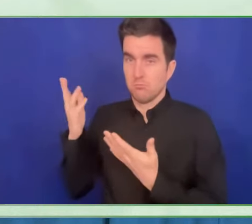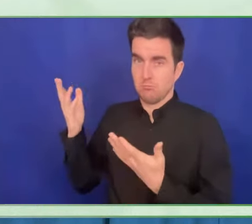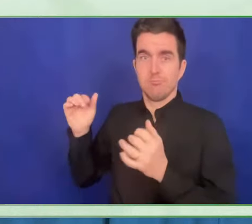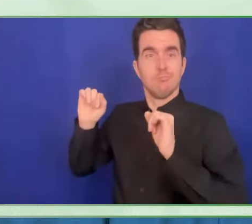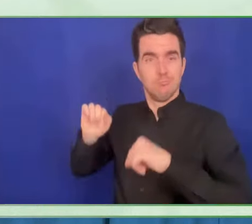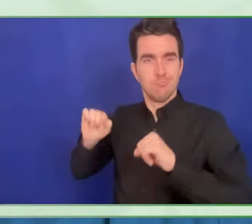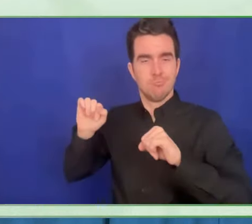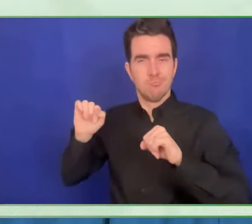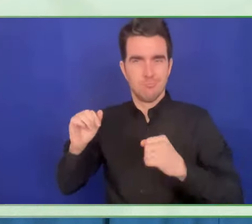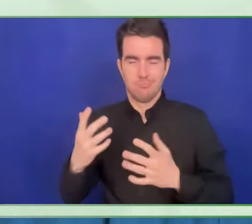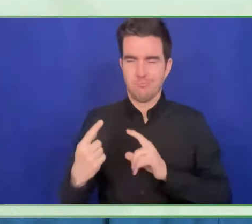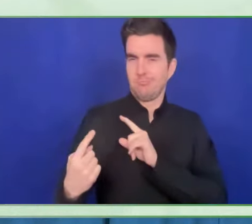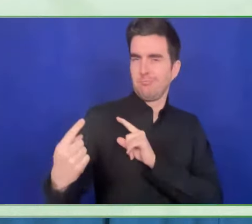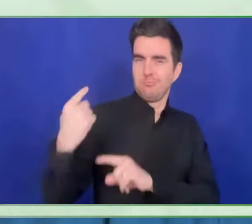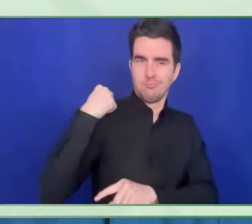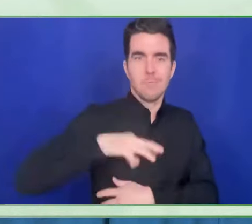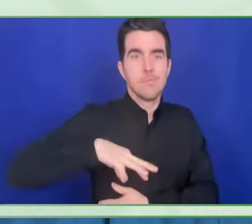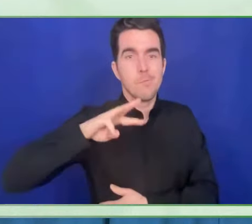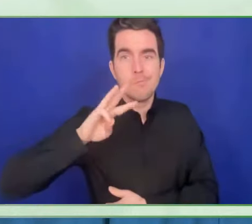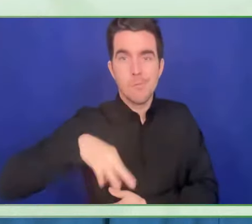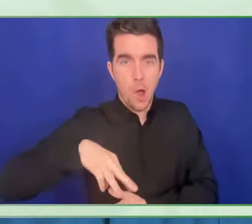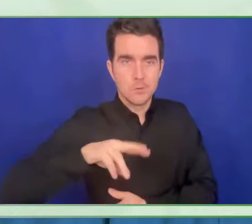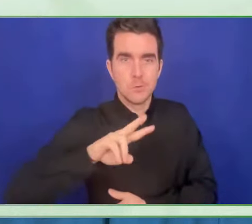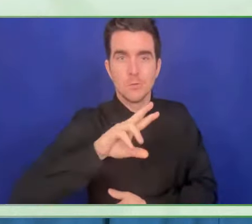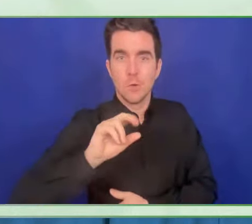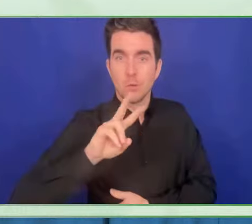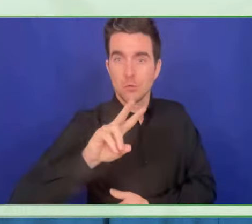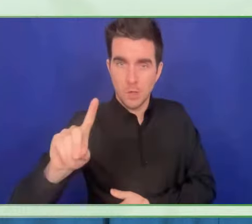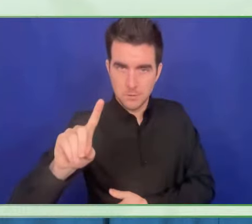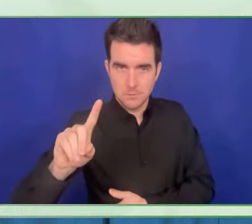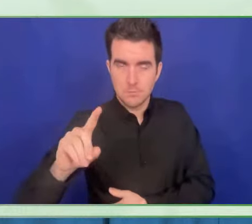in Europe, in areas that are under competencies of the European Union.